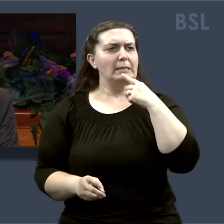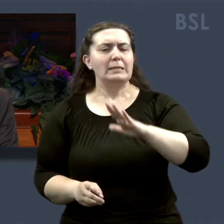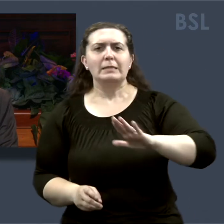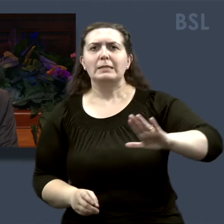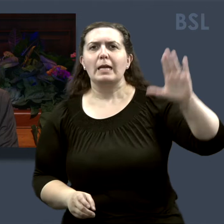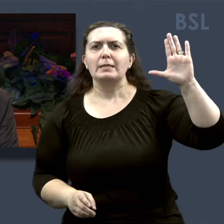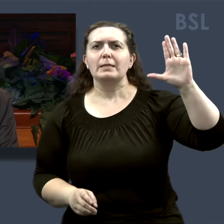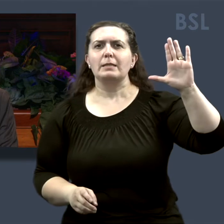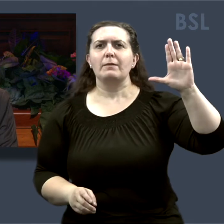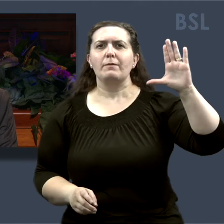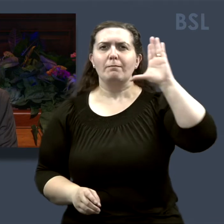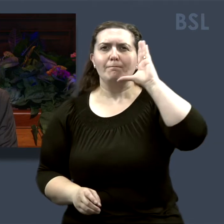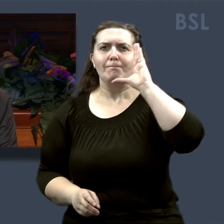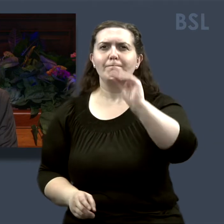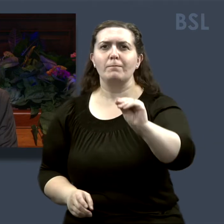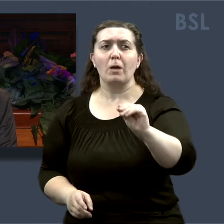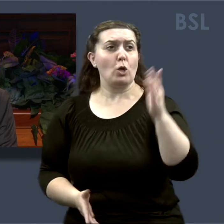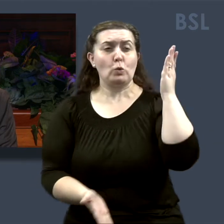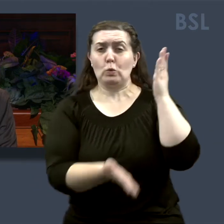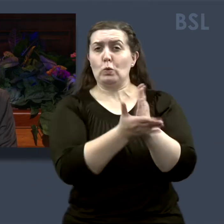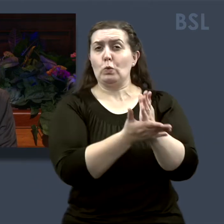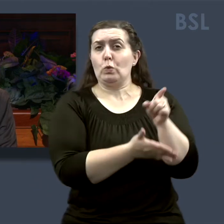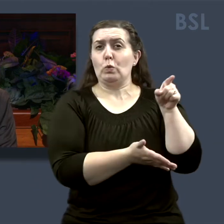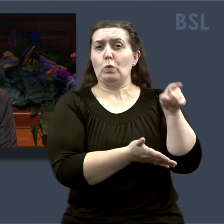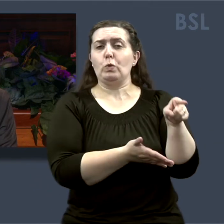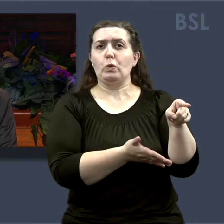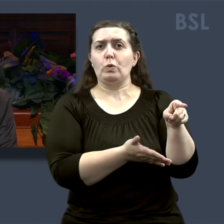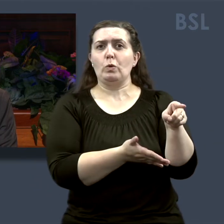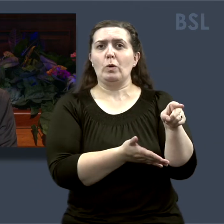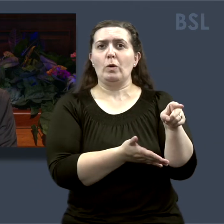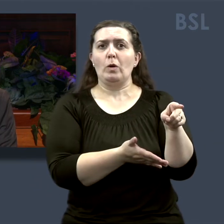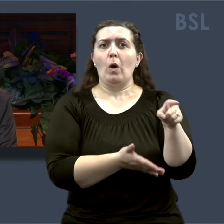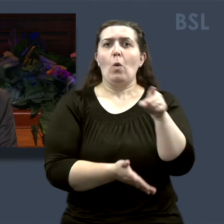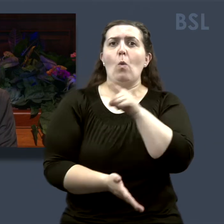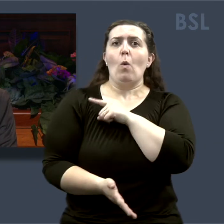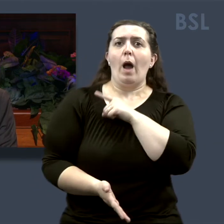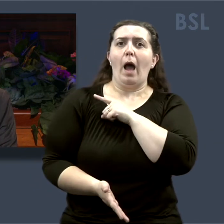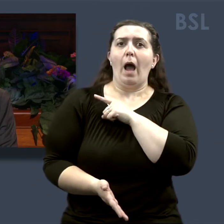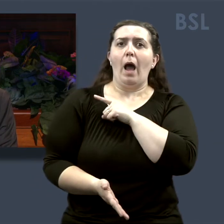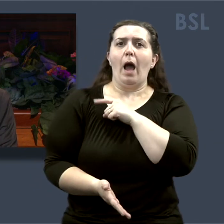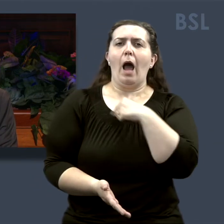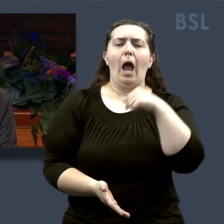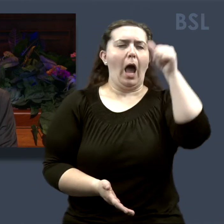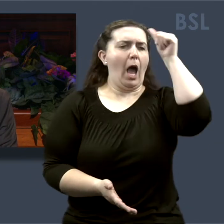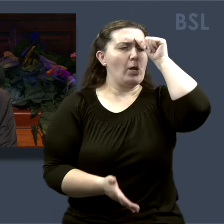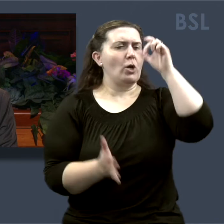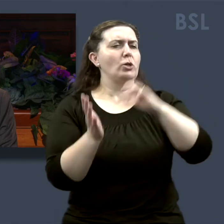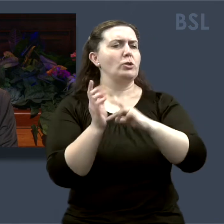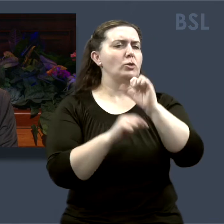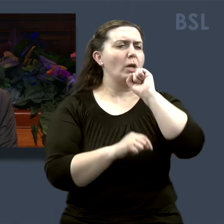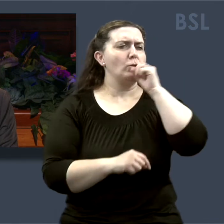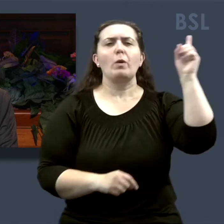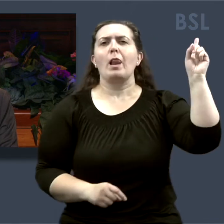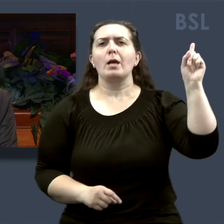“I will testify unto you of myself that these things are true. Behold, I say unto you, that I do know that Christ shall come